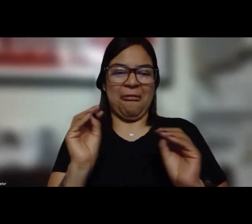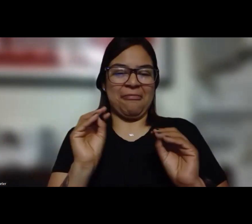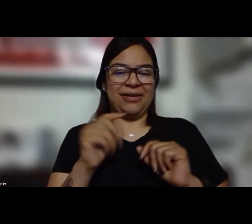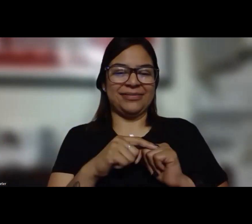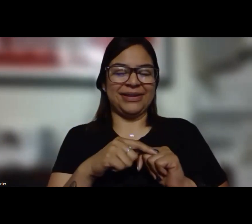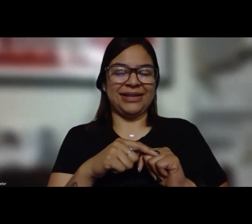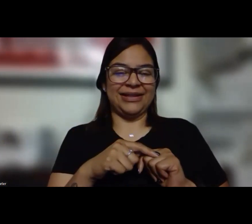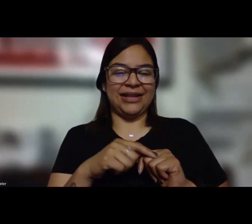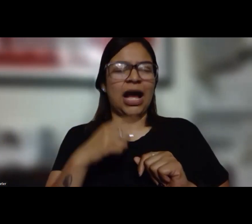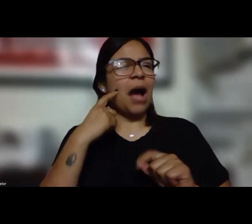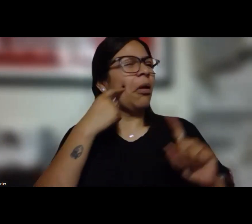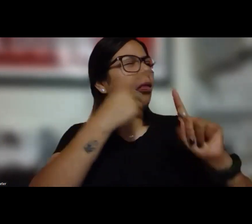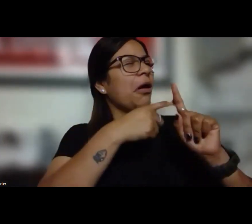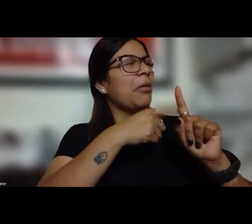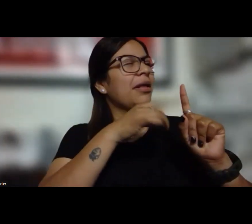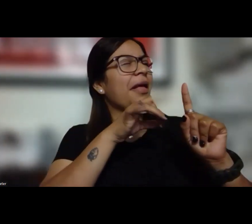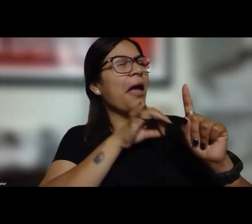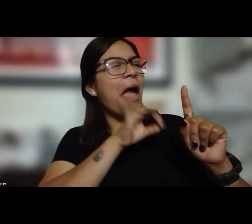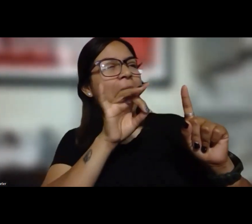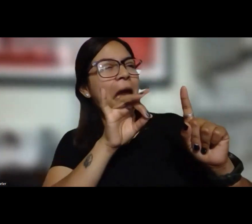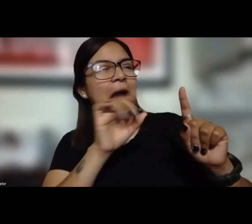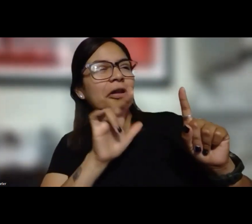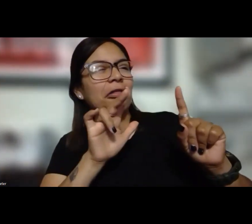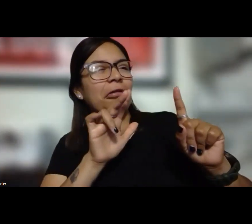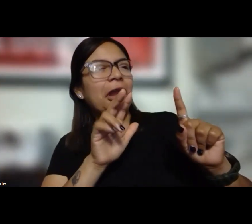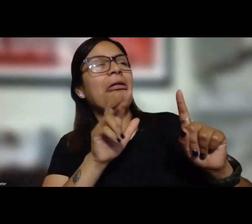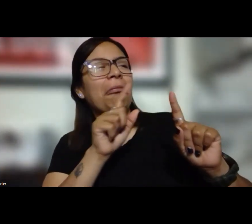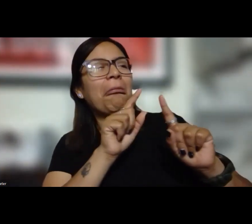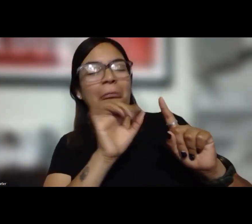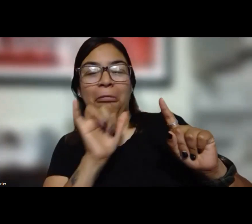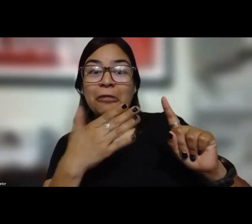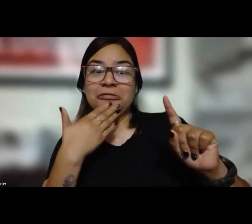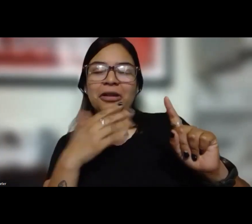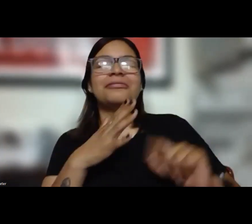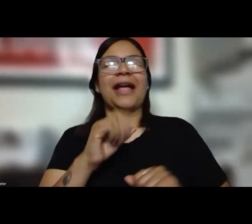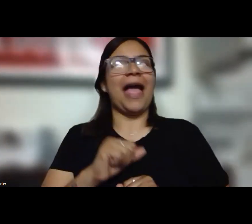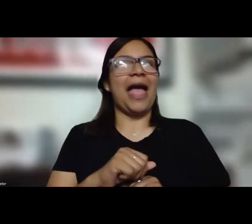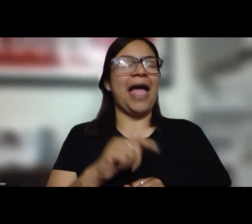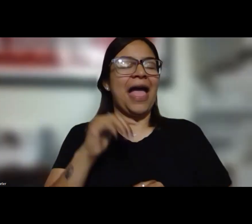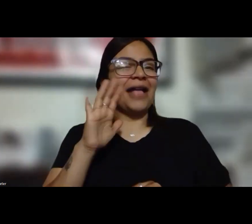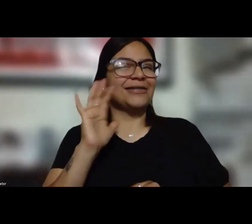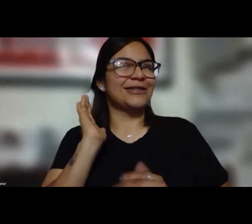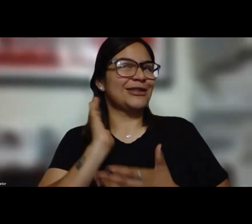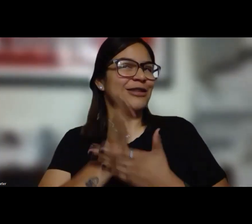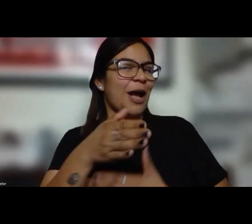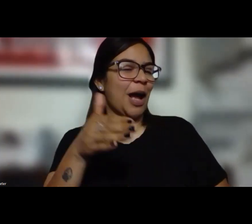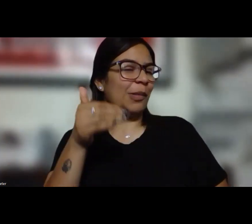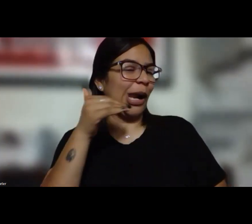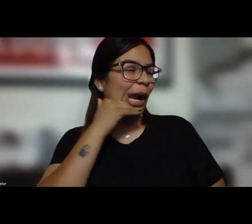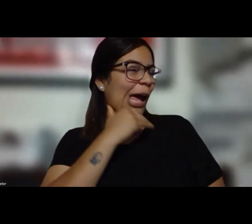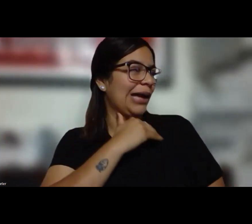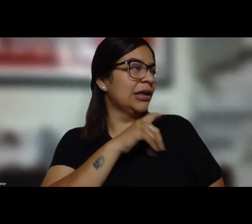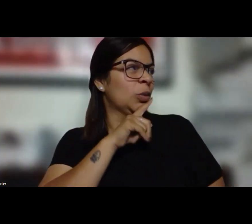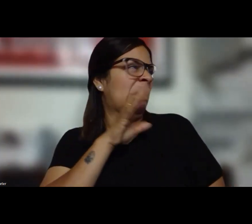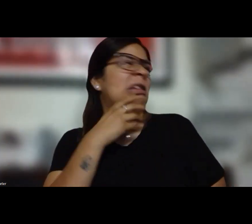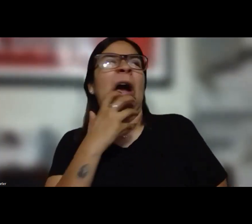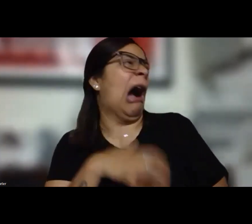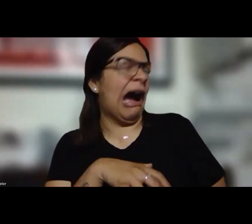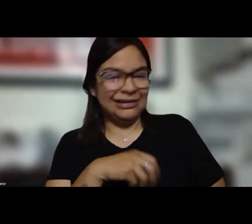at the temperature it's 83 degrees it's great it's like Hawaii in sa that's a lot like Hawaii